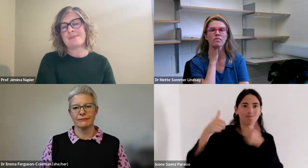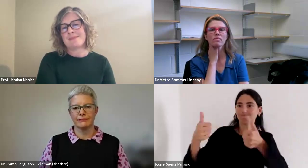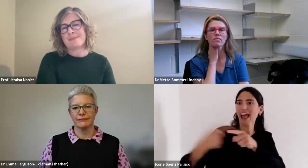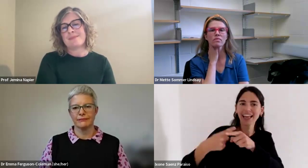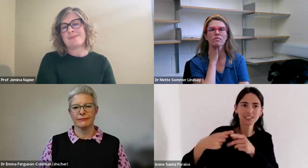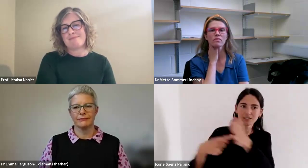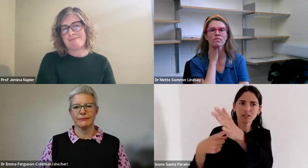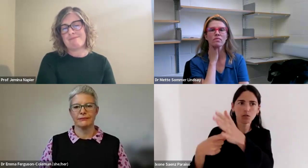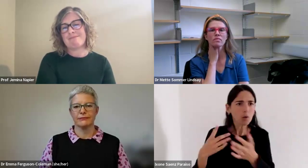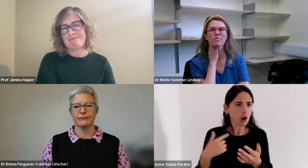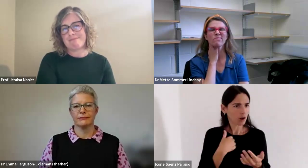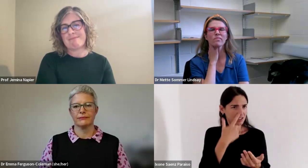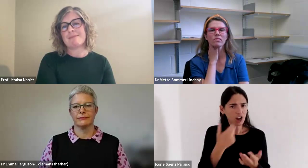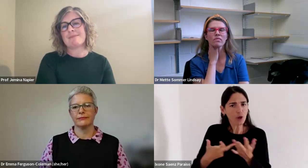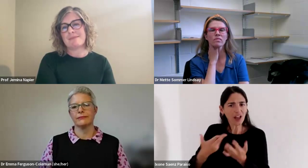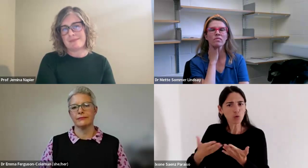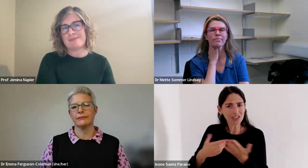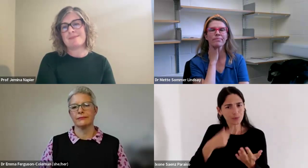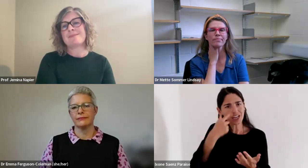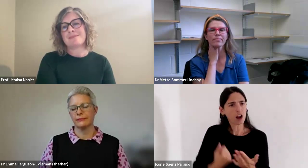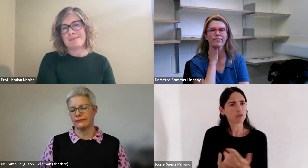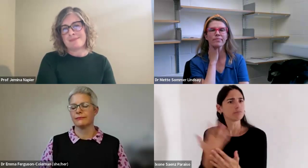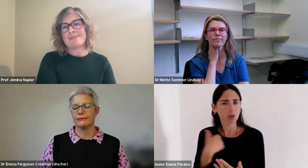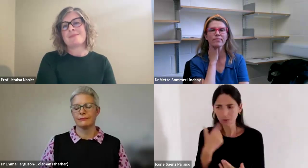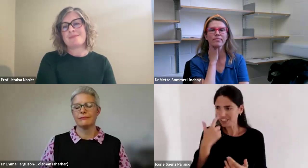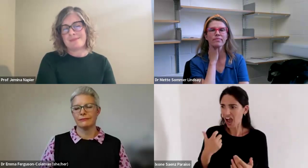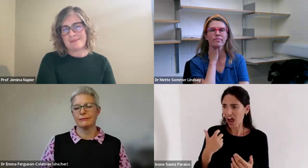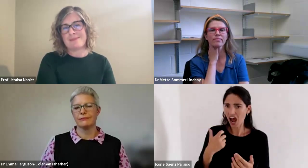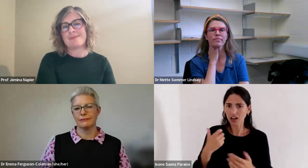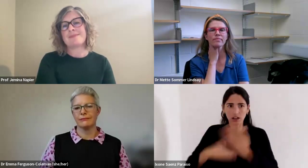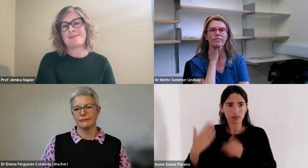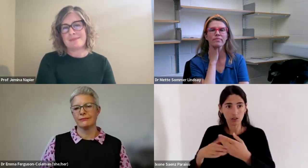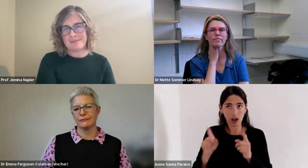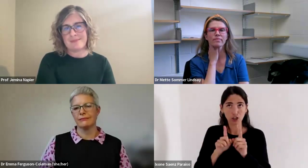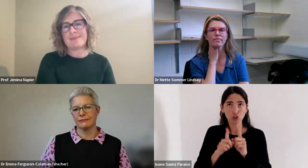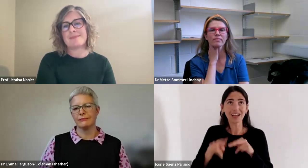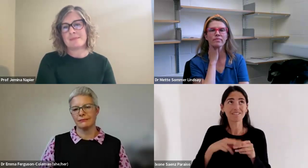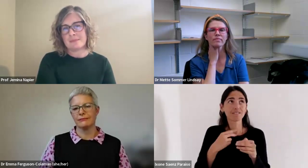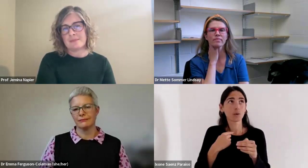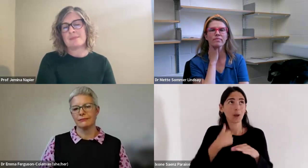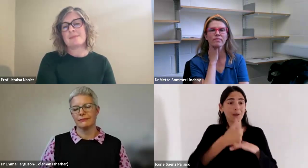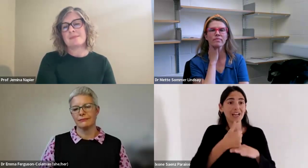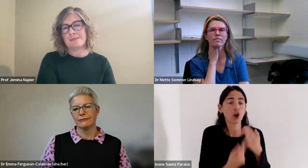for your academic future and progression, it would be about accommodating other languages in order